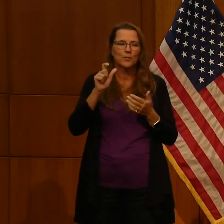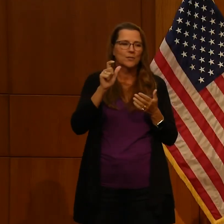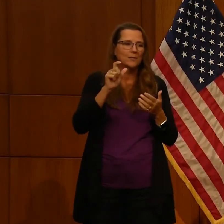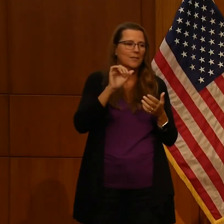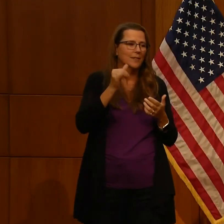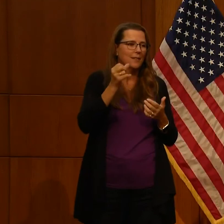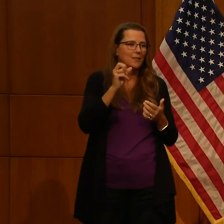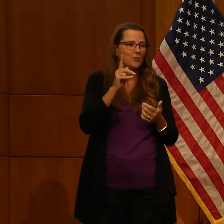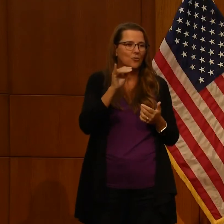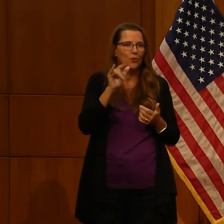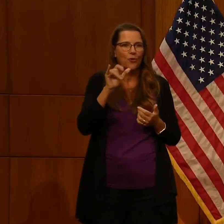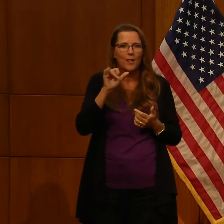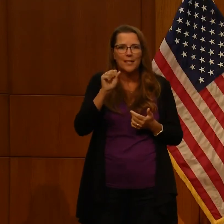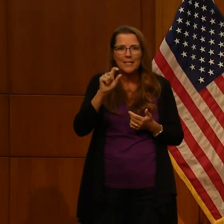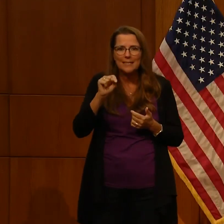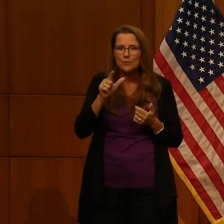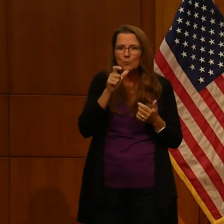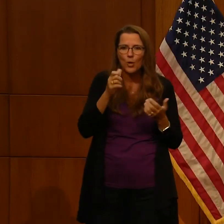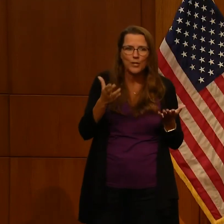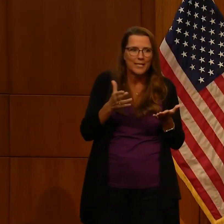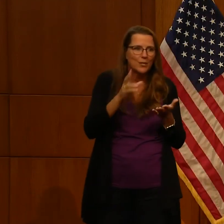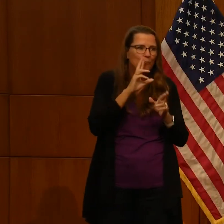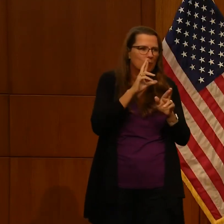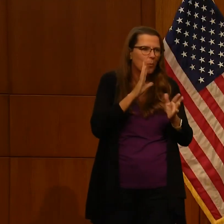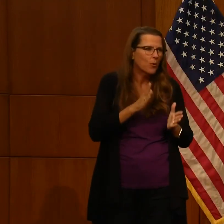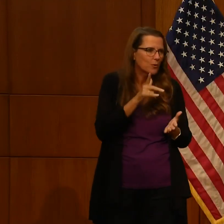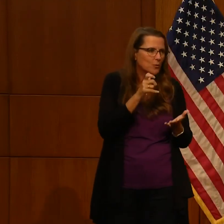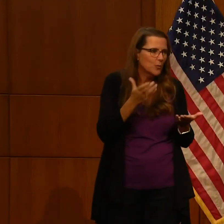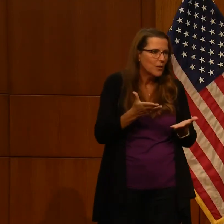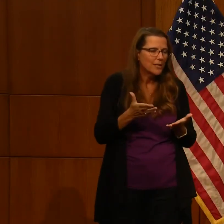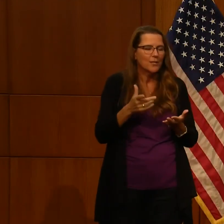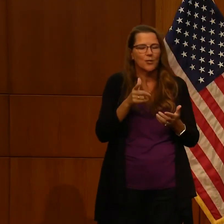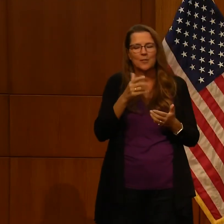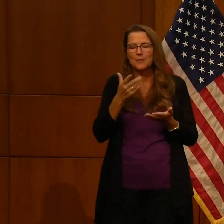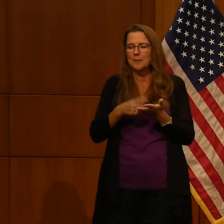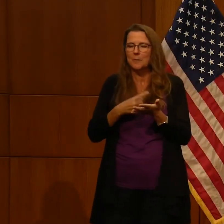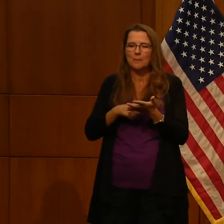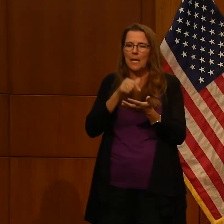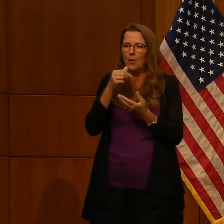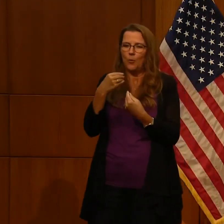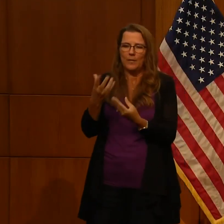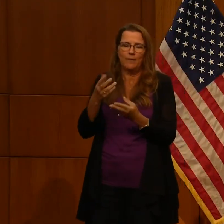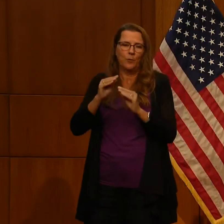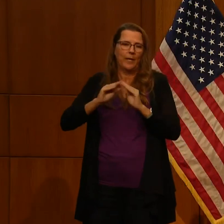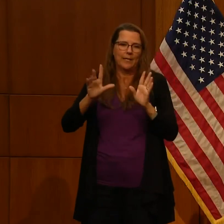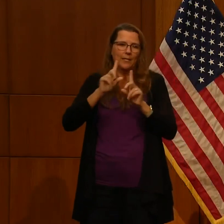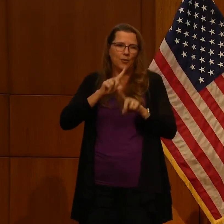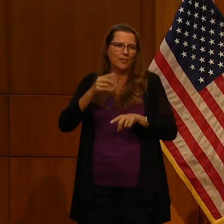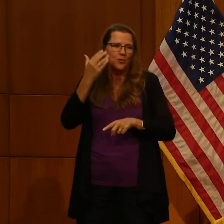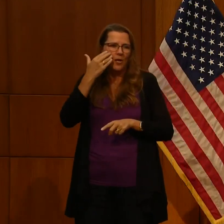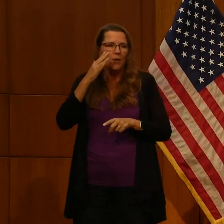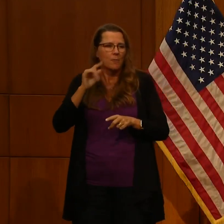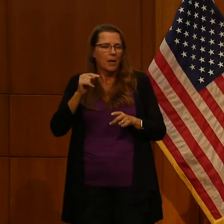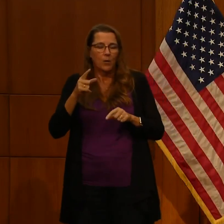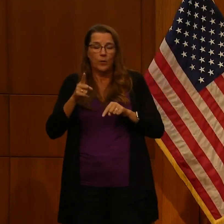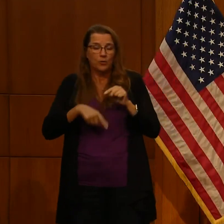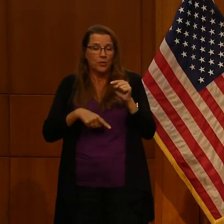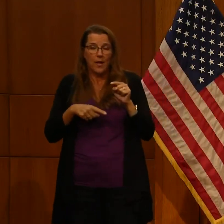ALL THE JOURNALISTS. I APPRECIATE THE QUESTION TO SOMETIMES I PRIDE DON'T GIVE YOU AS GOOD ANSWER AS YOU'D LIKE, OR IT'S CLEAR AND ANSWER.